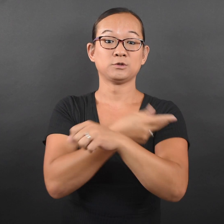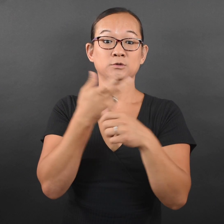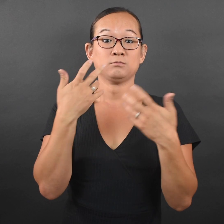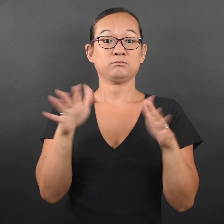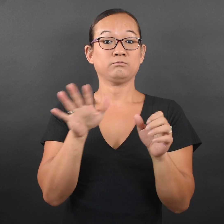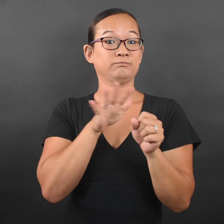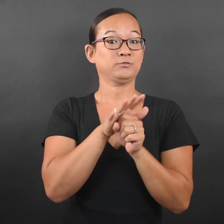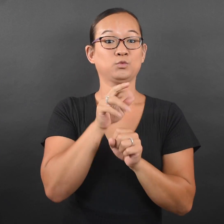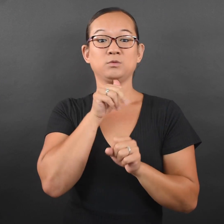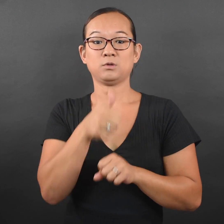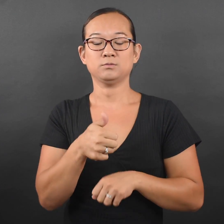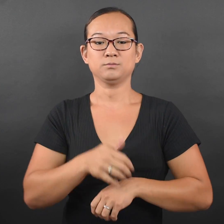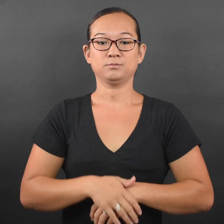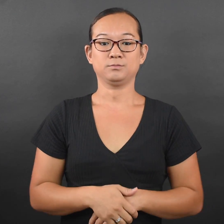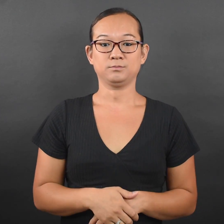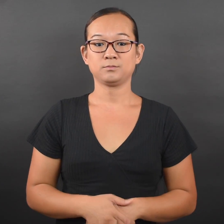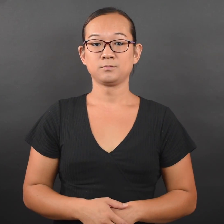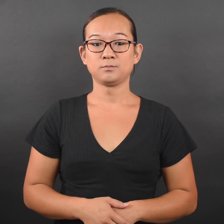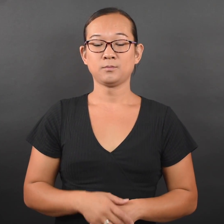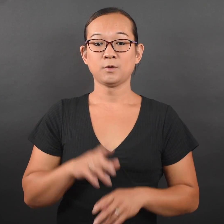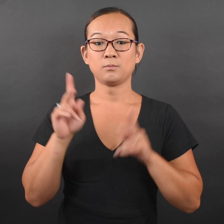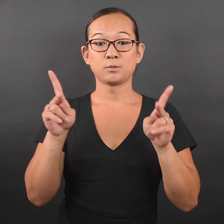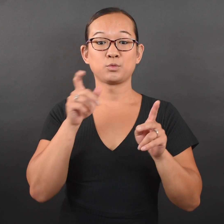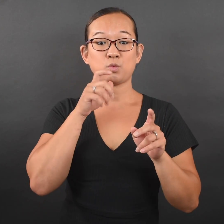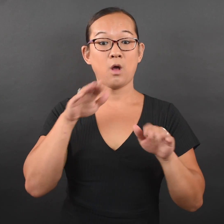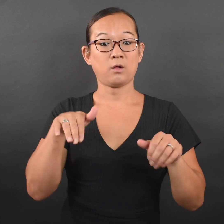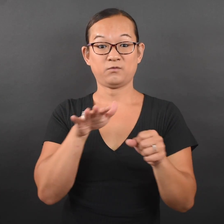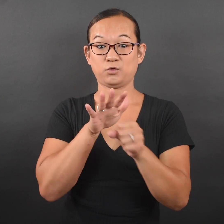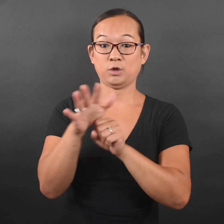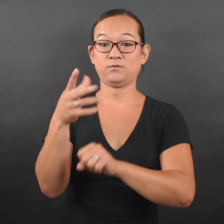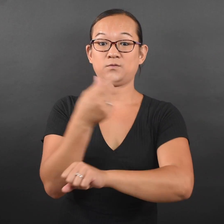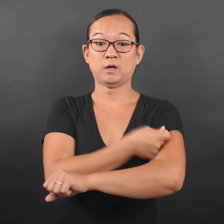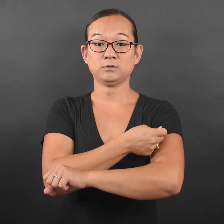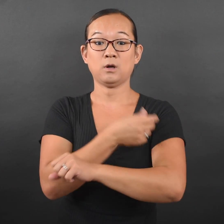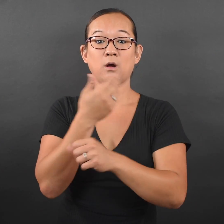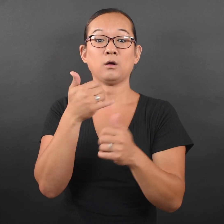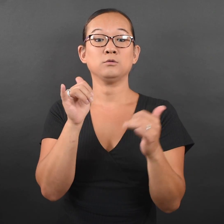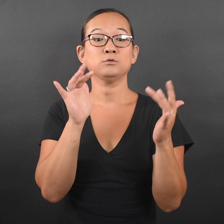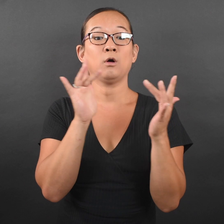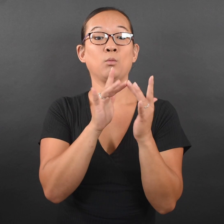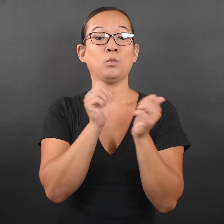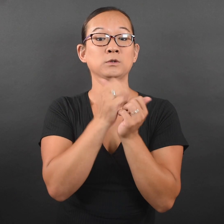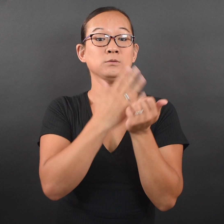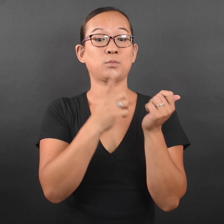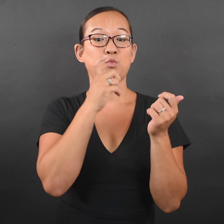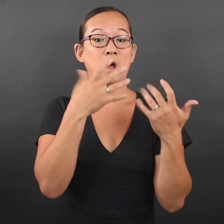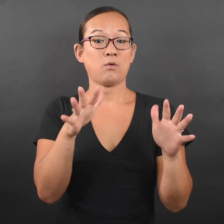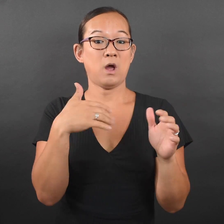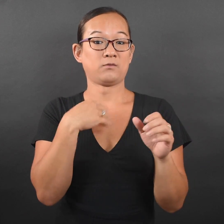● People who are not fully vaccinated and were in contact with someone who has